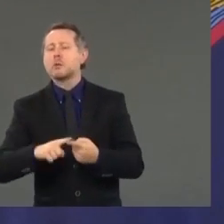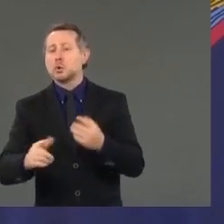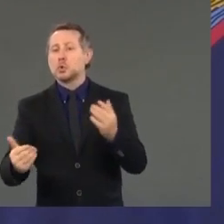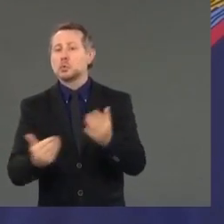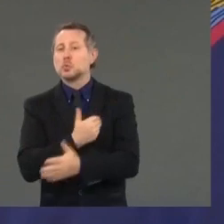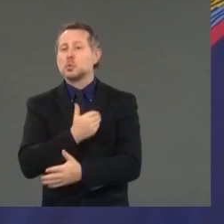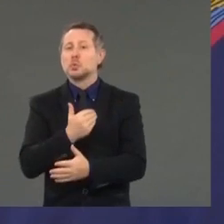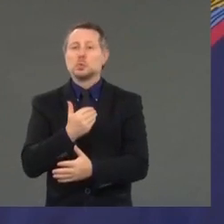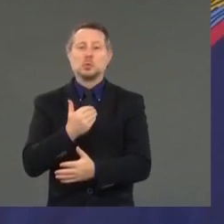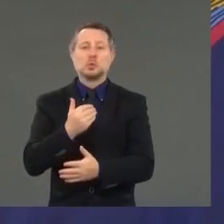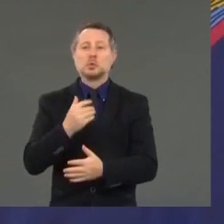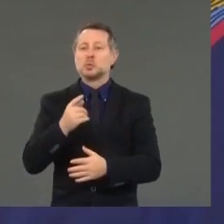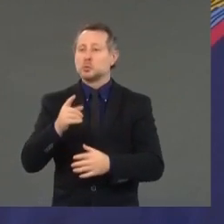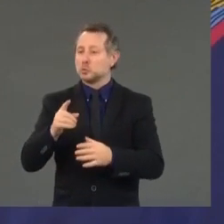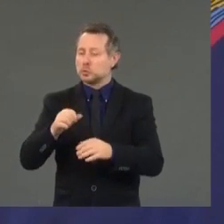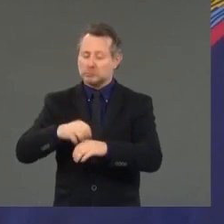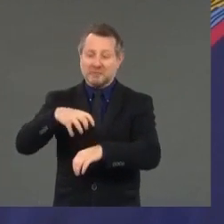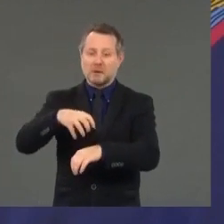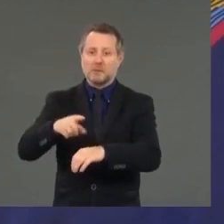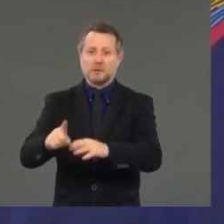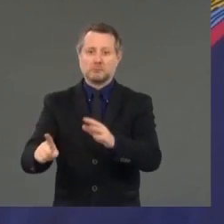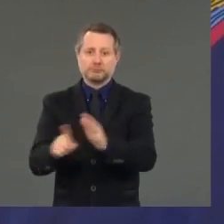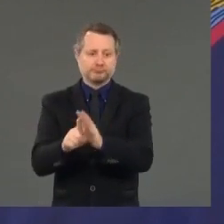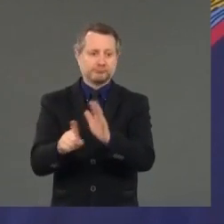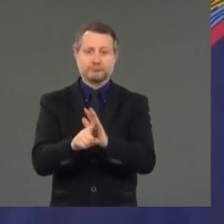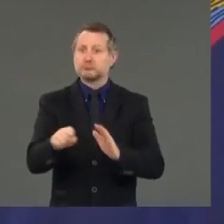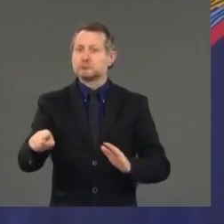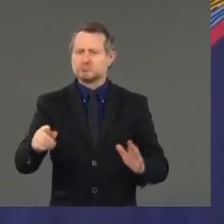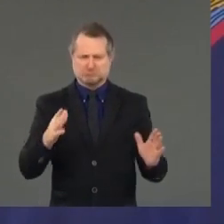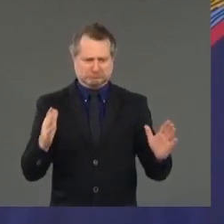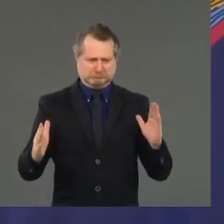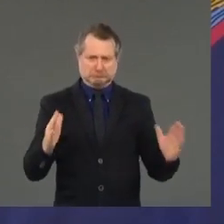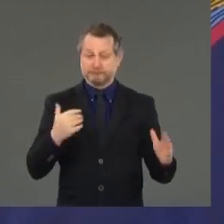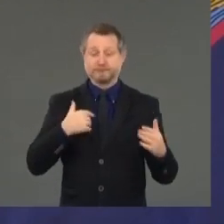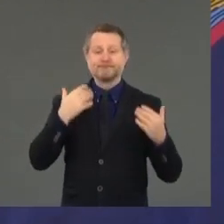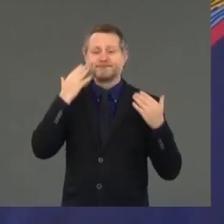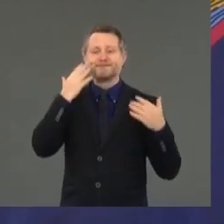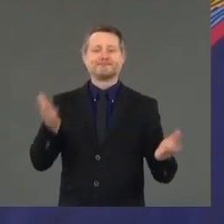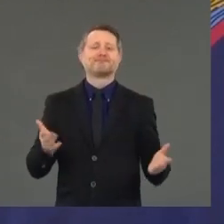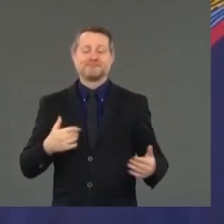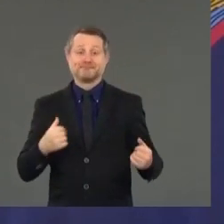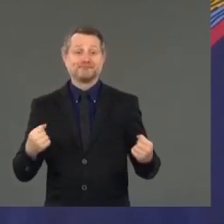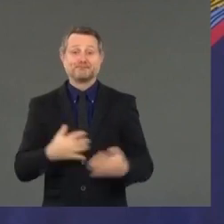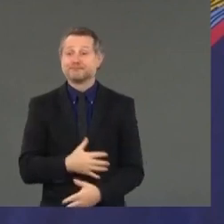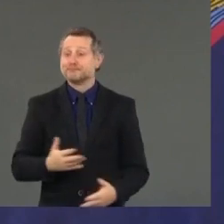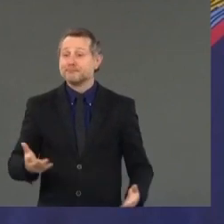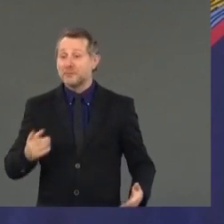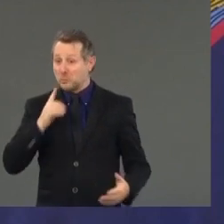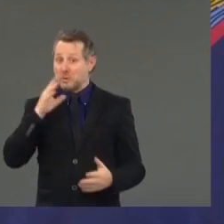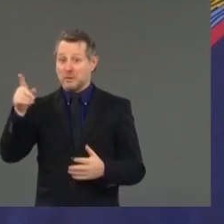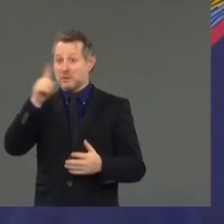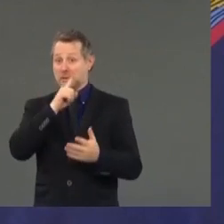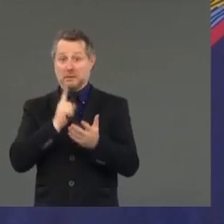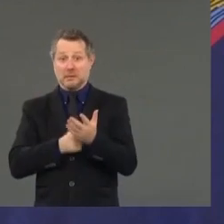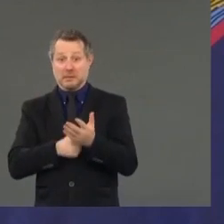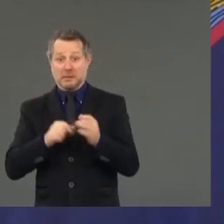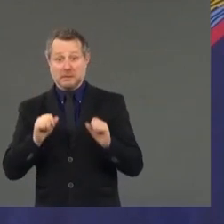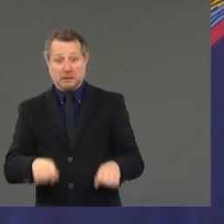ONSET OF THIS SYNDROME? I DON'T BELIEVE THEY HAVE AN ANSWER ON THAT YET, WHICH IS WHAT'S FRIGHTENING.